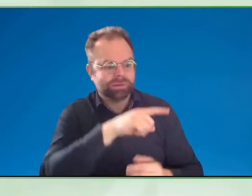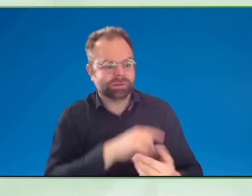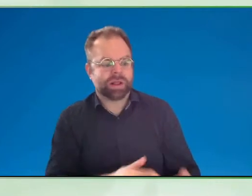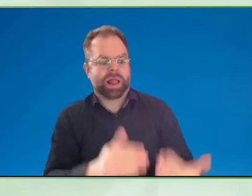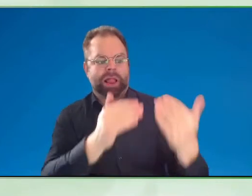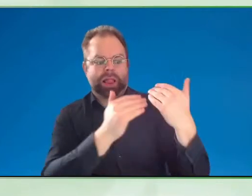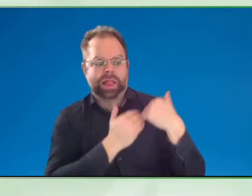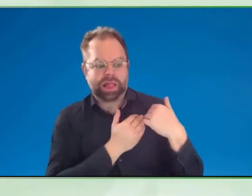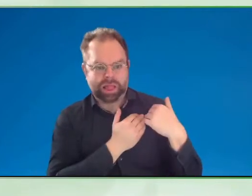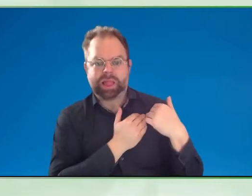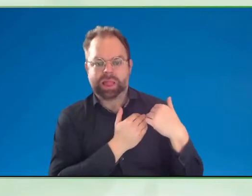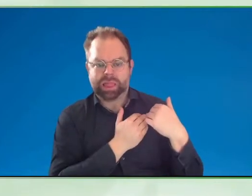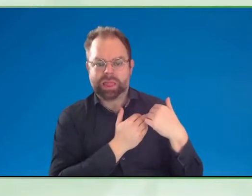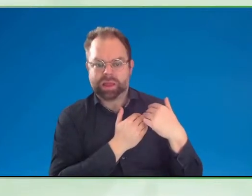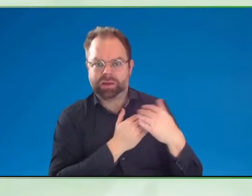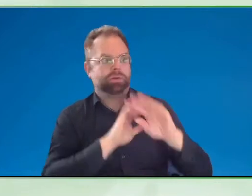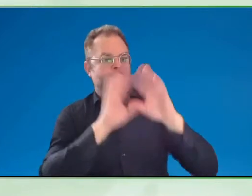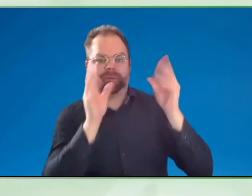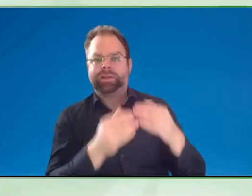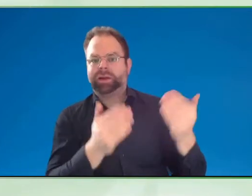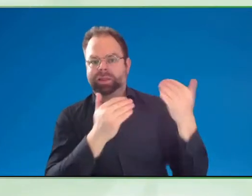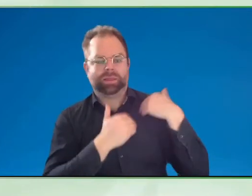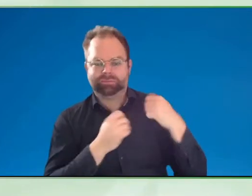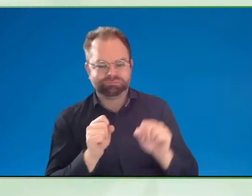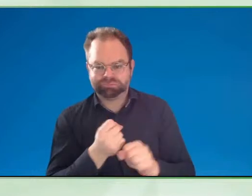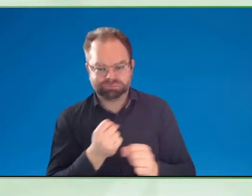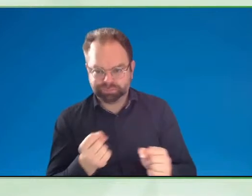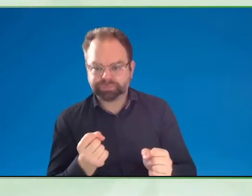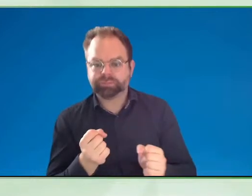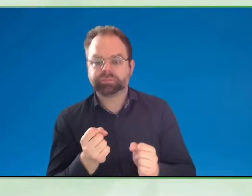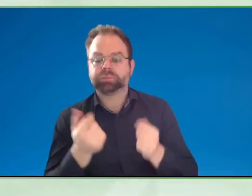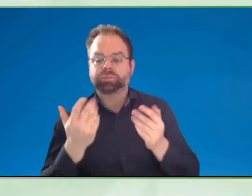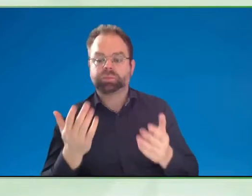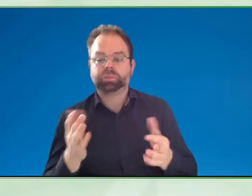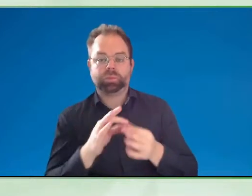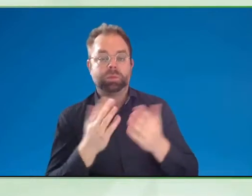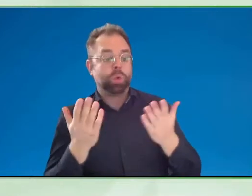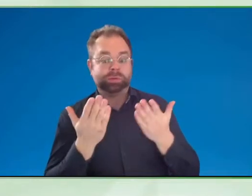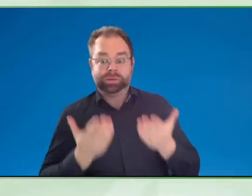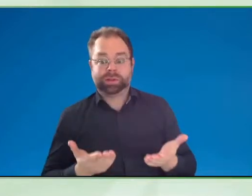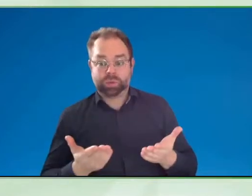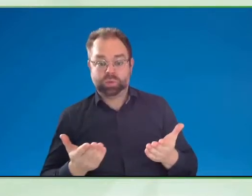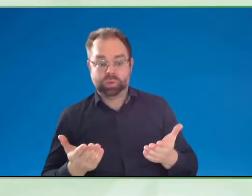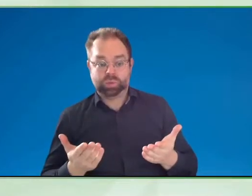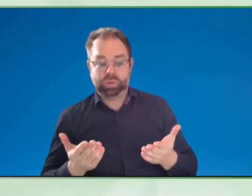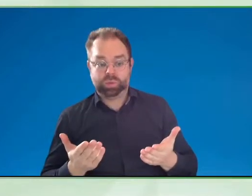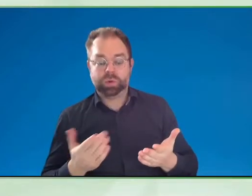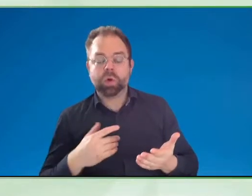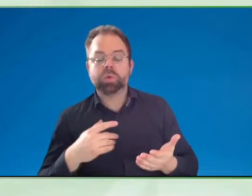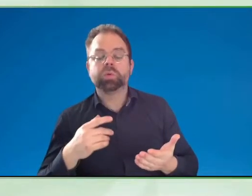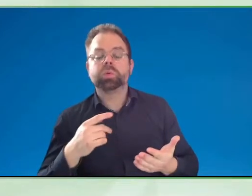We work in the building capacity of programs, teachers, supervisors, social workers and